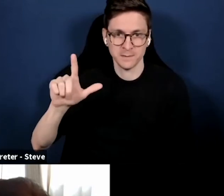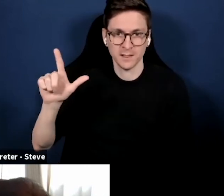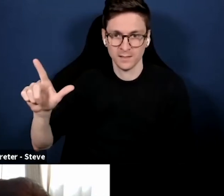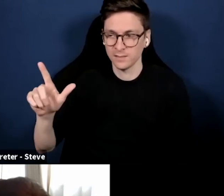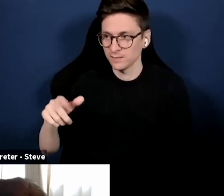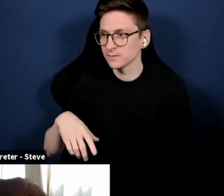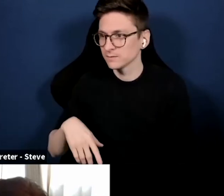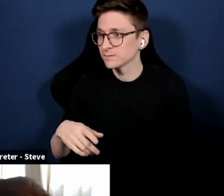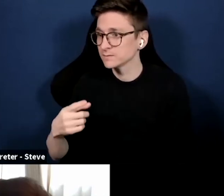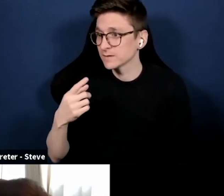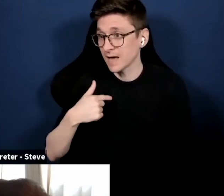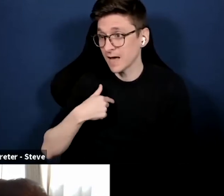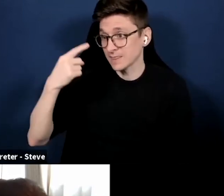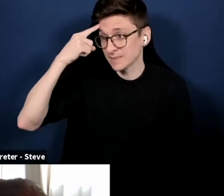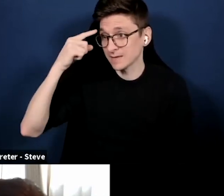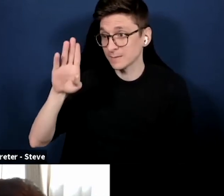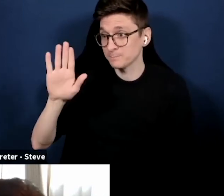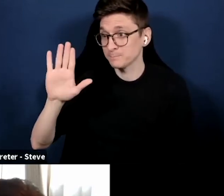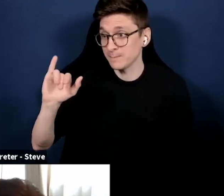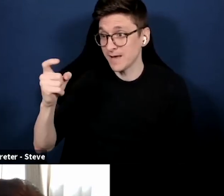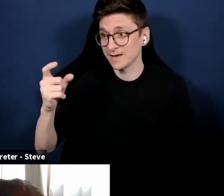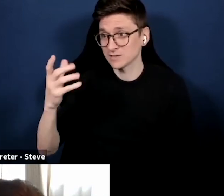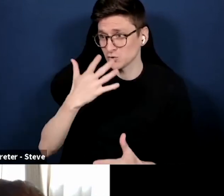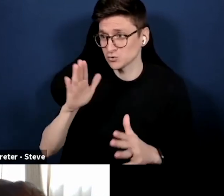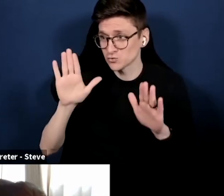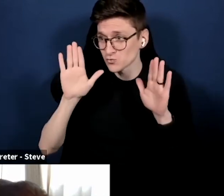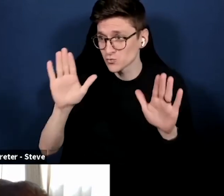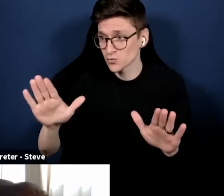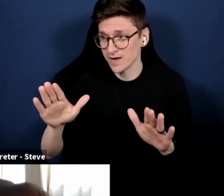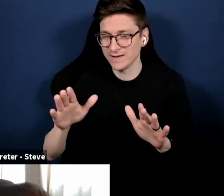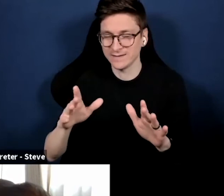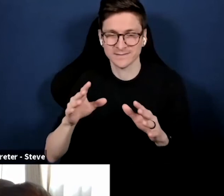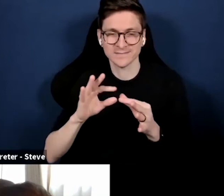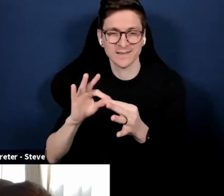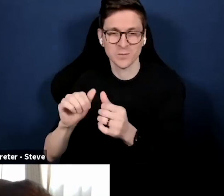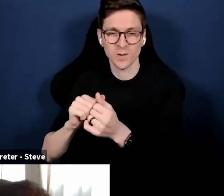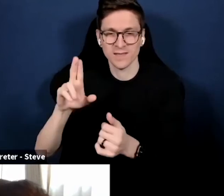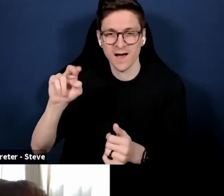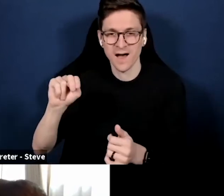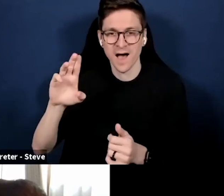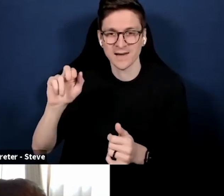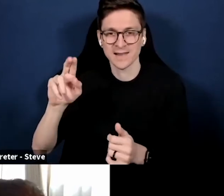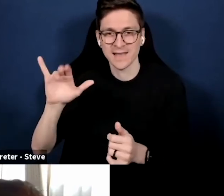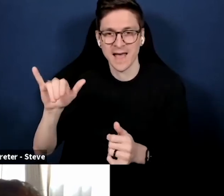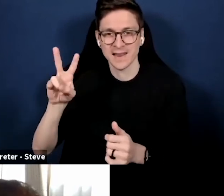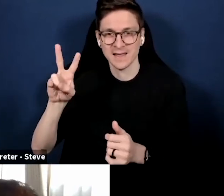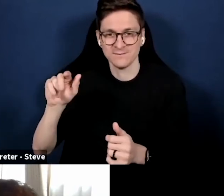baby x looks great in regards to uncanny valley since we do sign language animation that was a